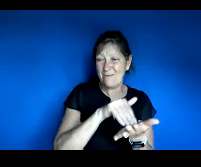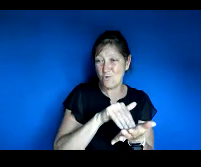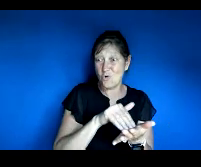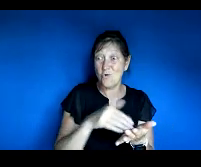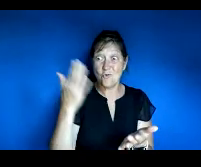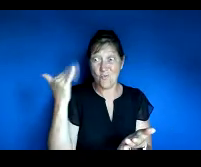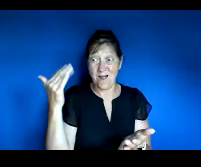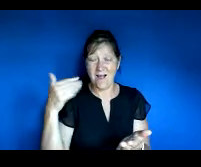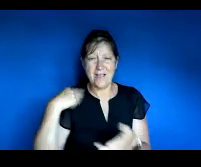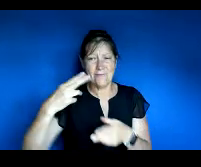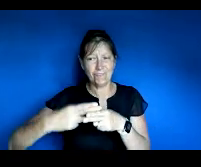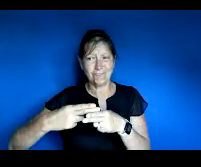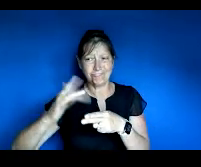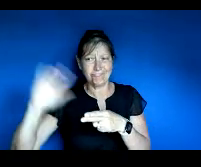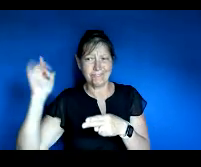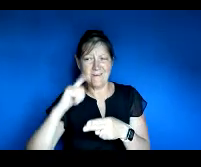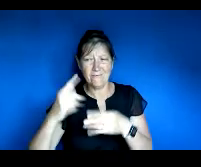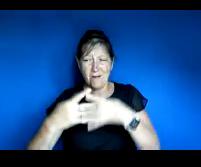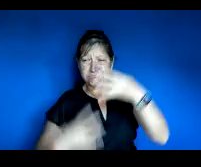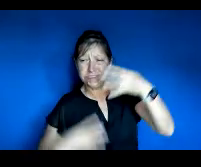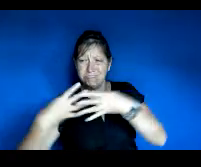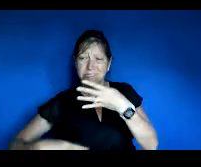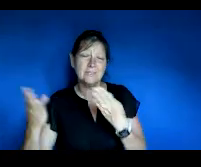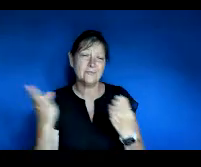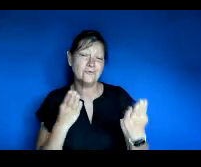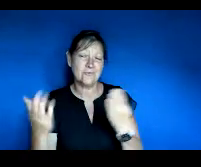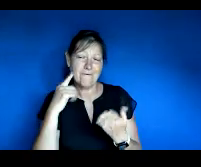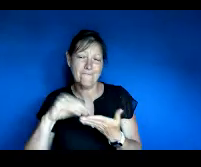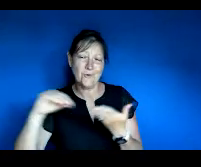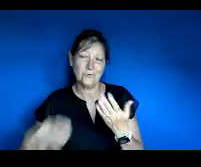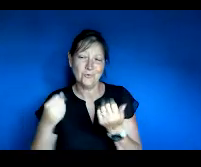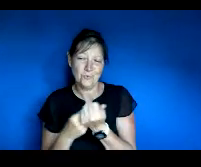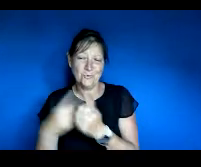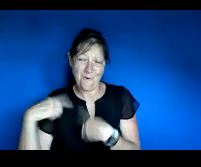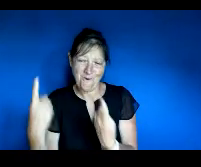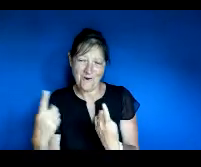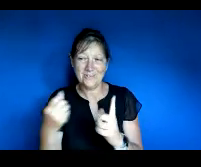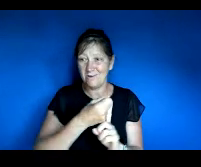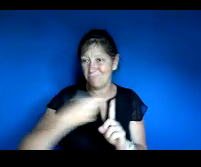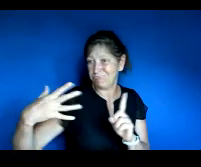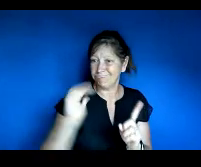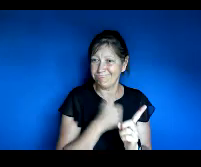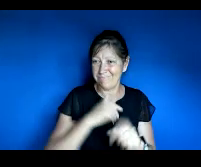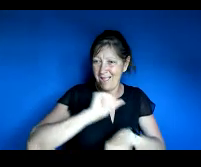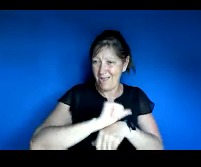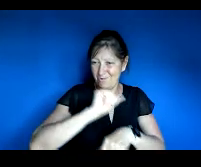and providing robust services to students. So, today, Aaron and I are gonna talk